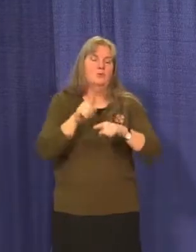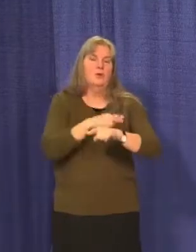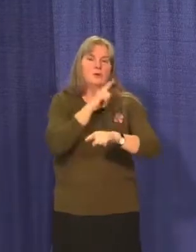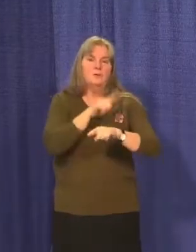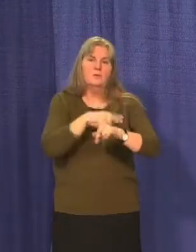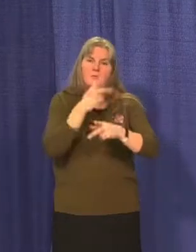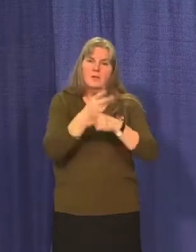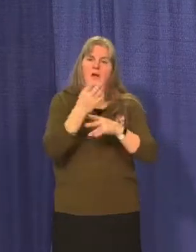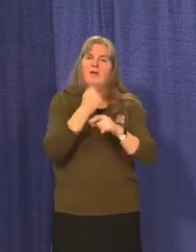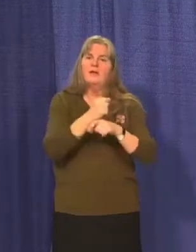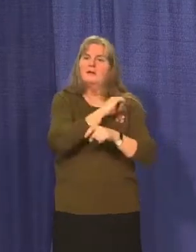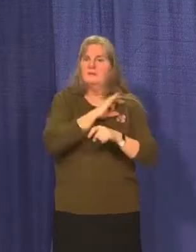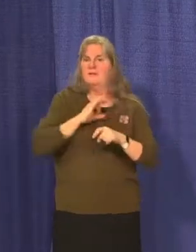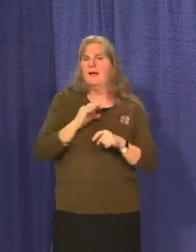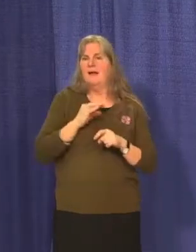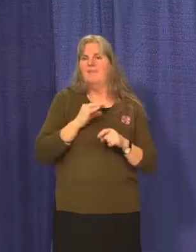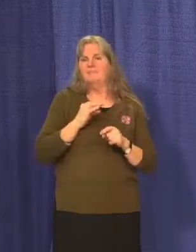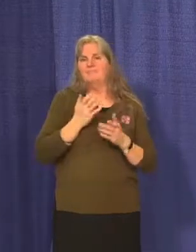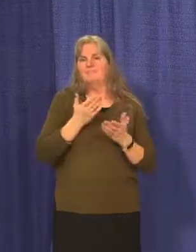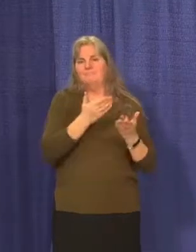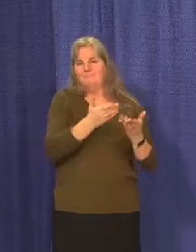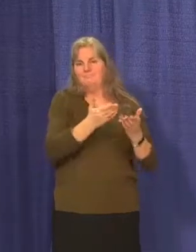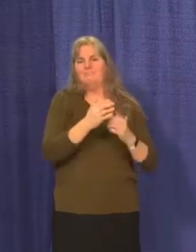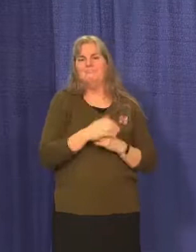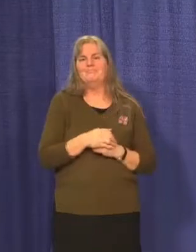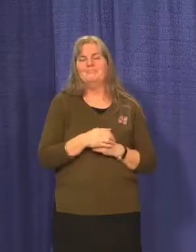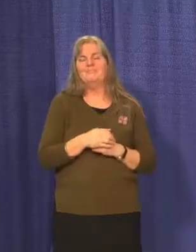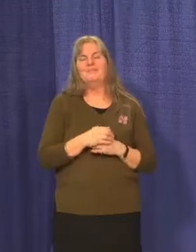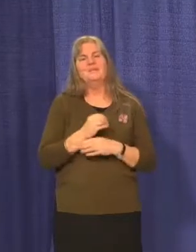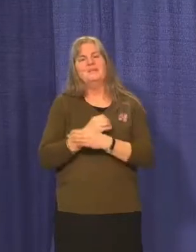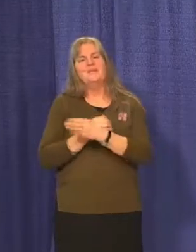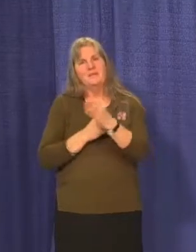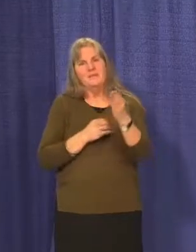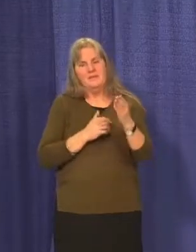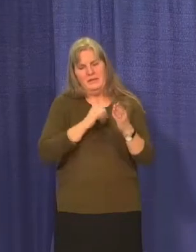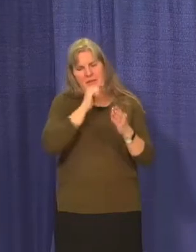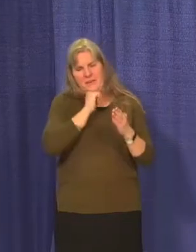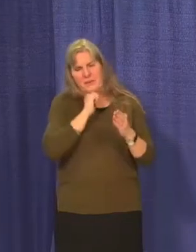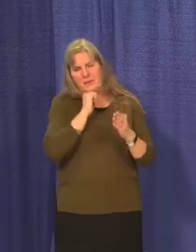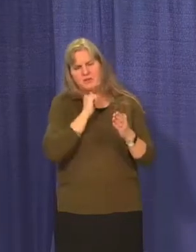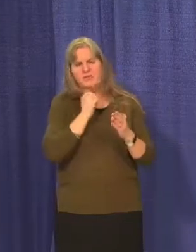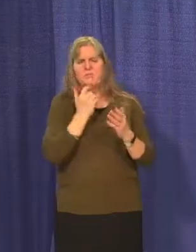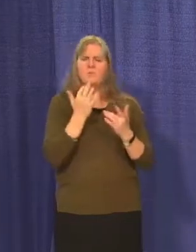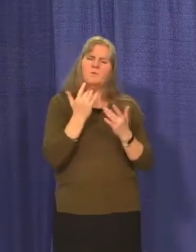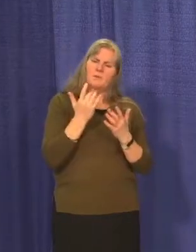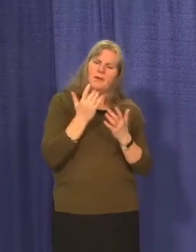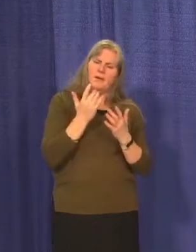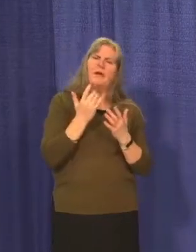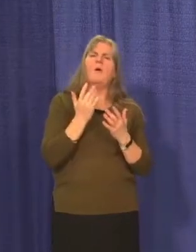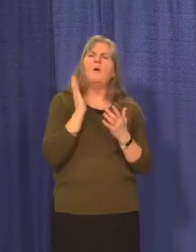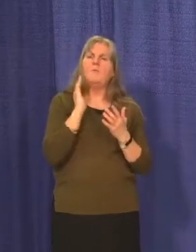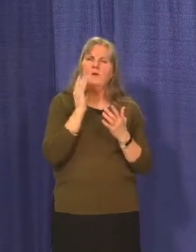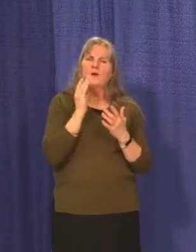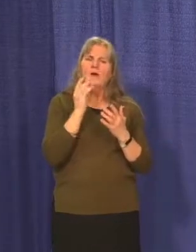residents and staff. By being patient and waiting your turn, you're helping us